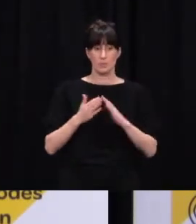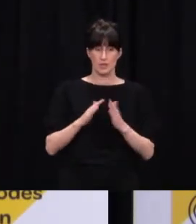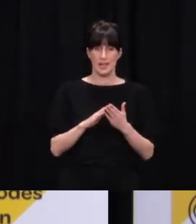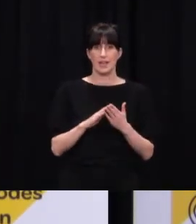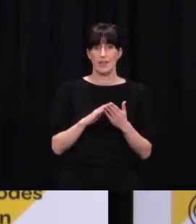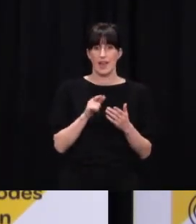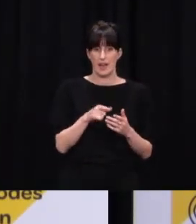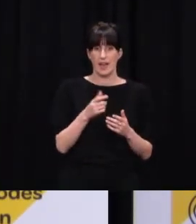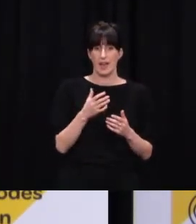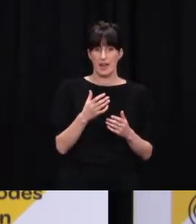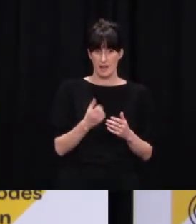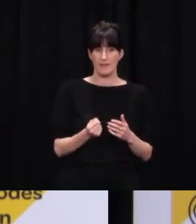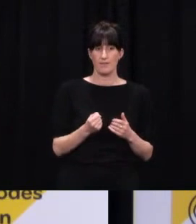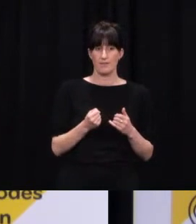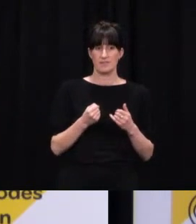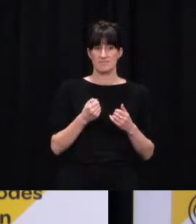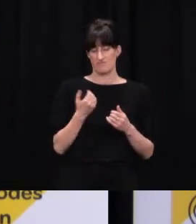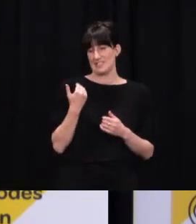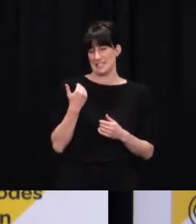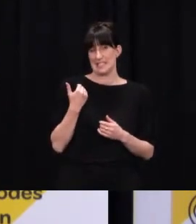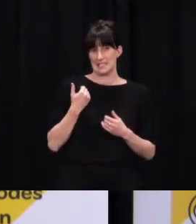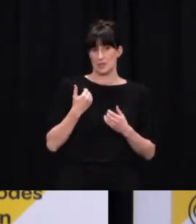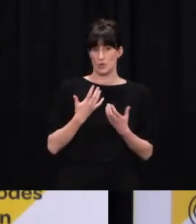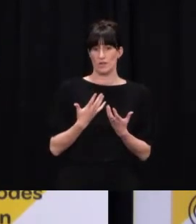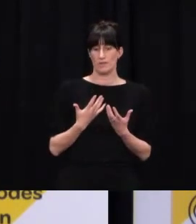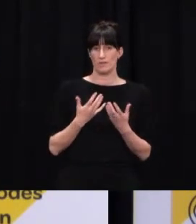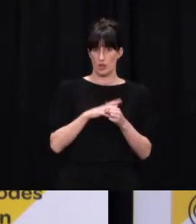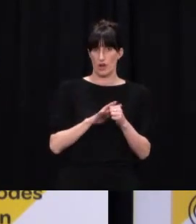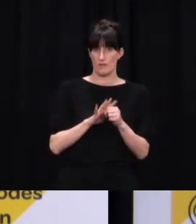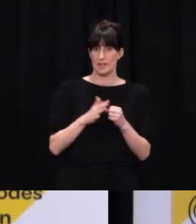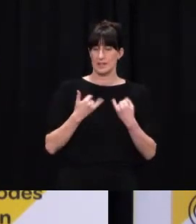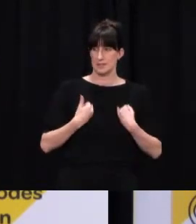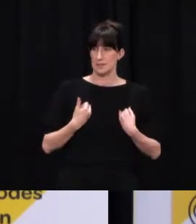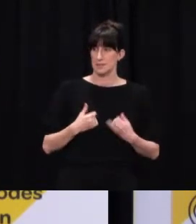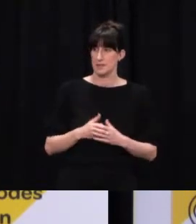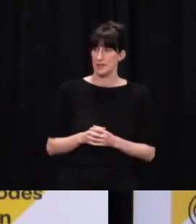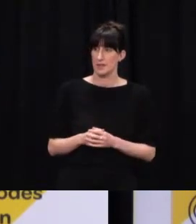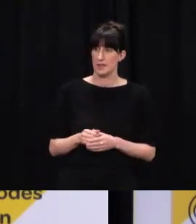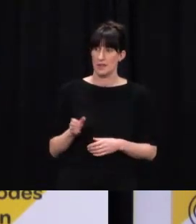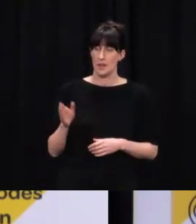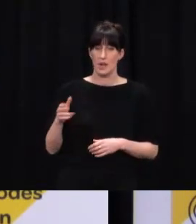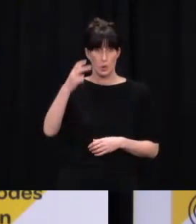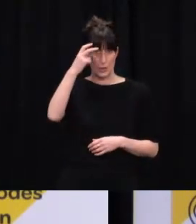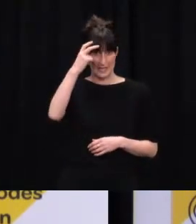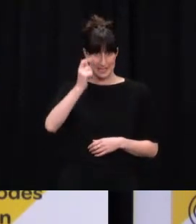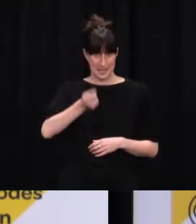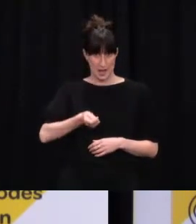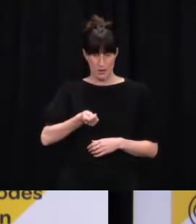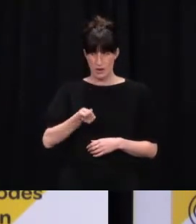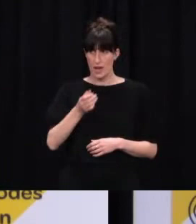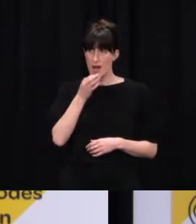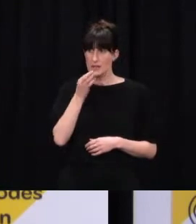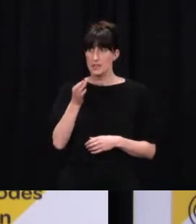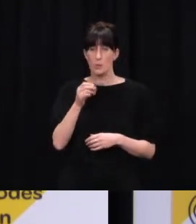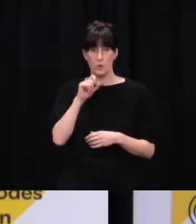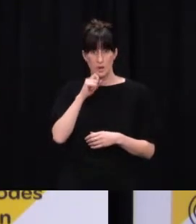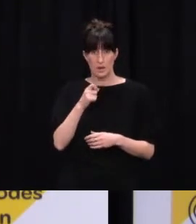cluster, are very acute